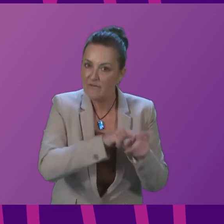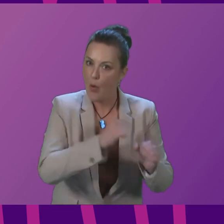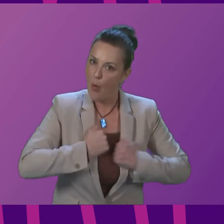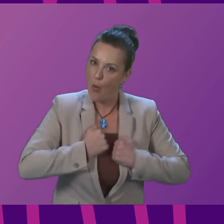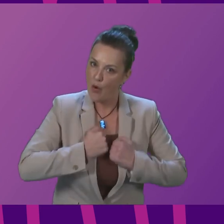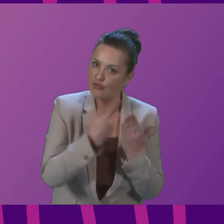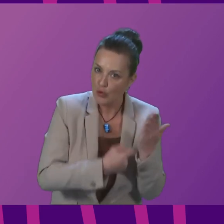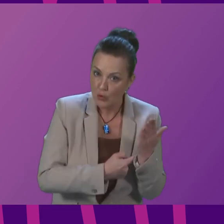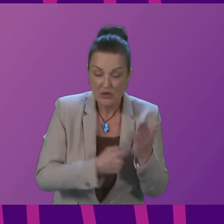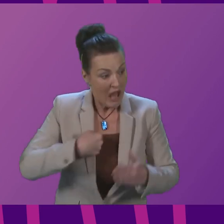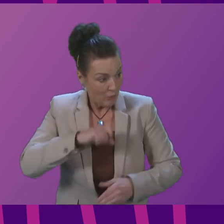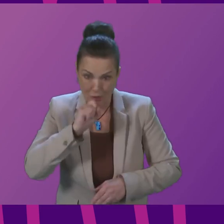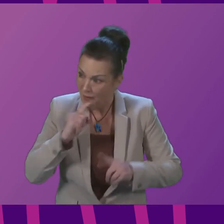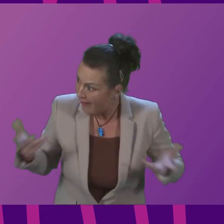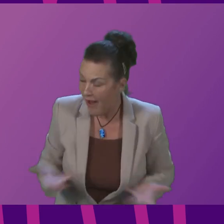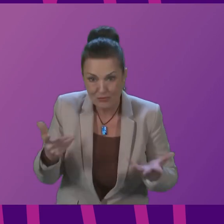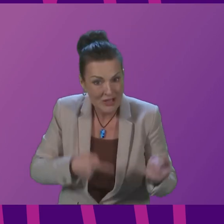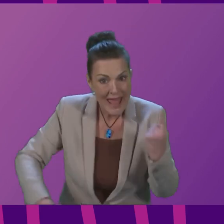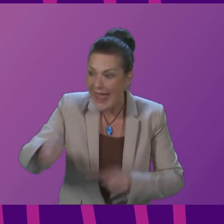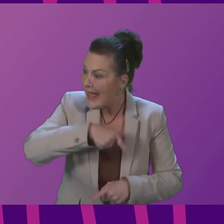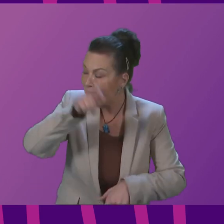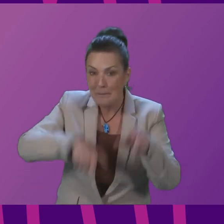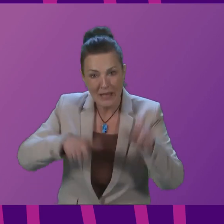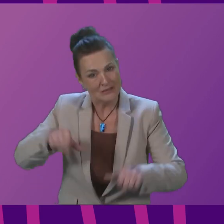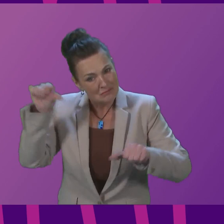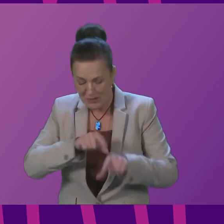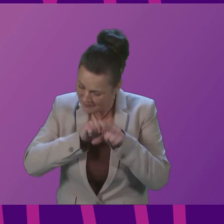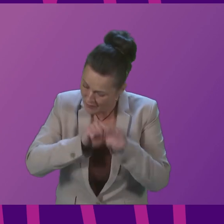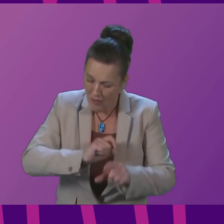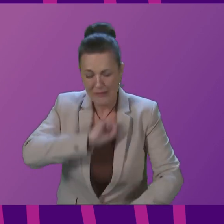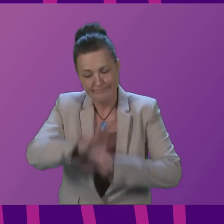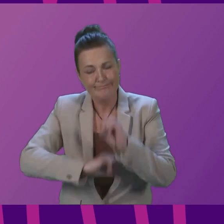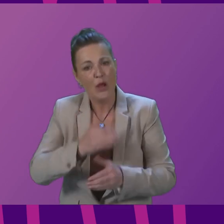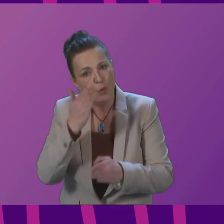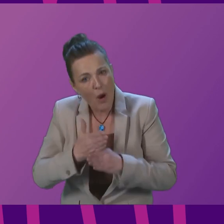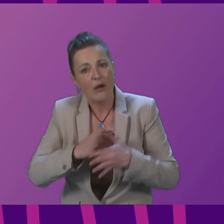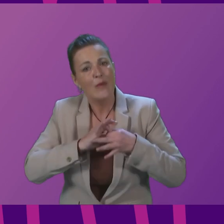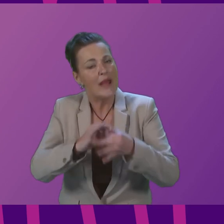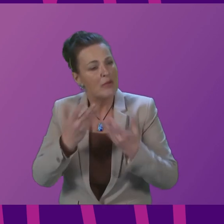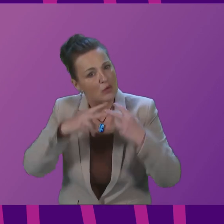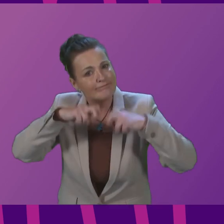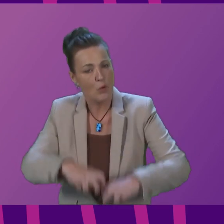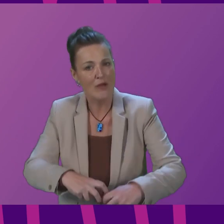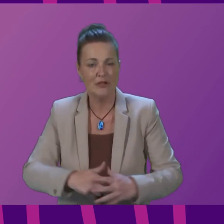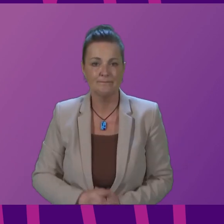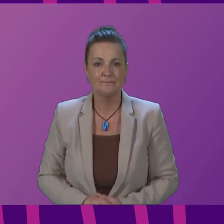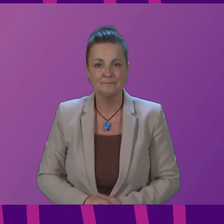everybody to comply fully with any future investigations or inquiries.